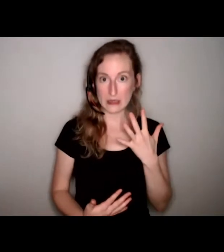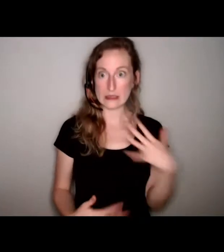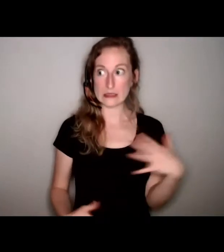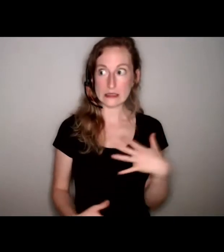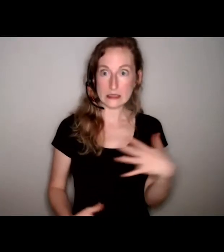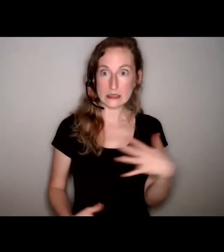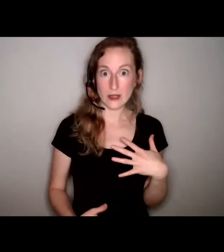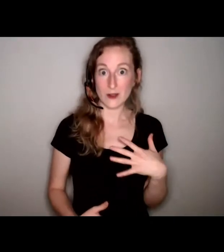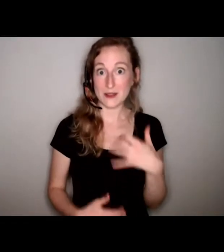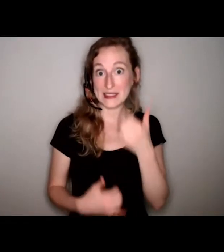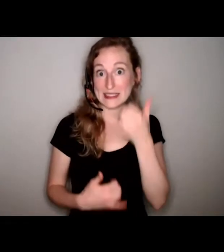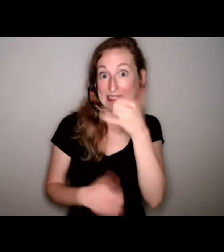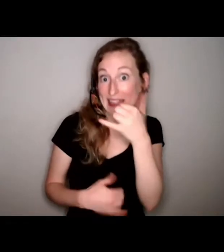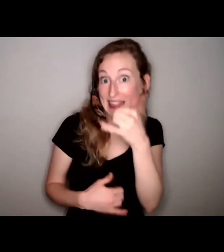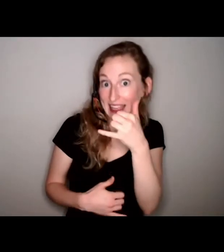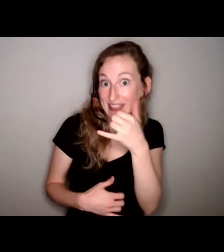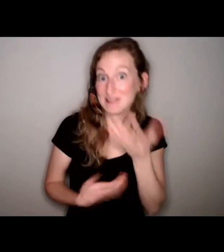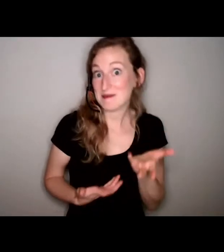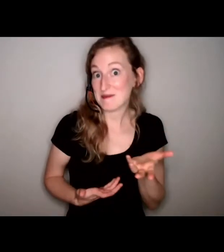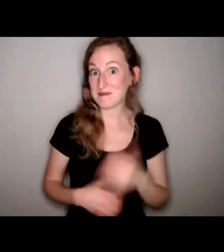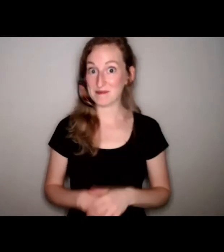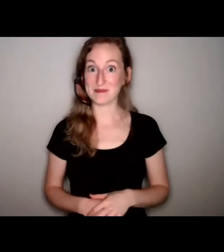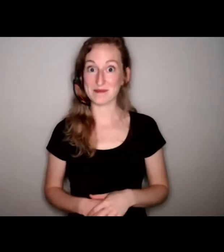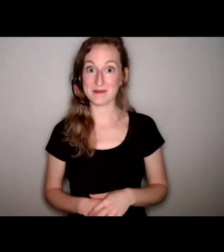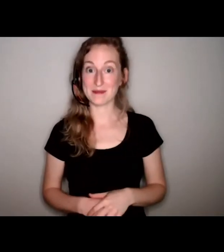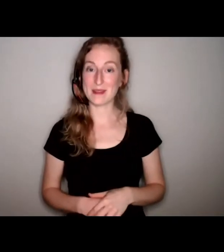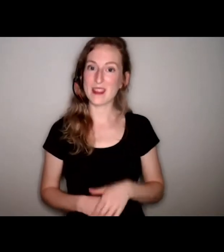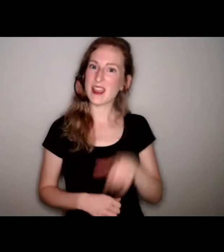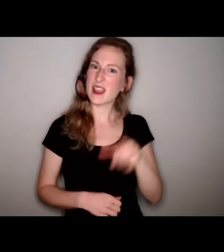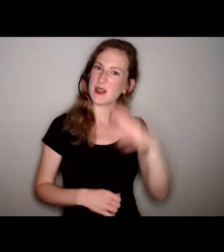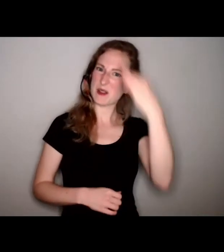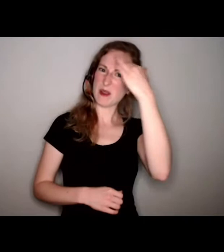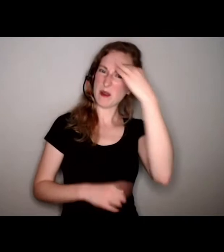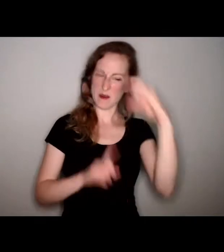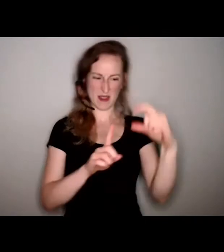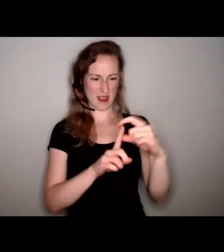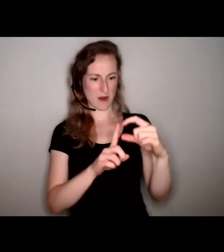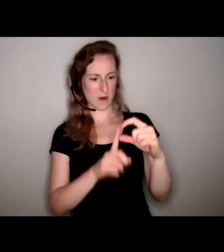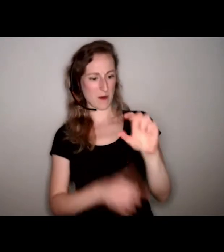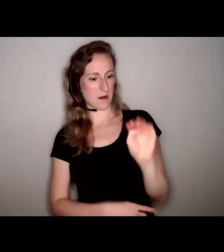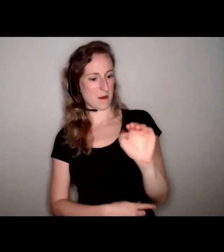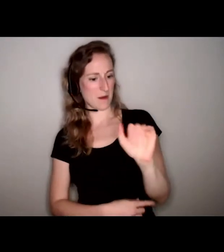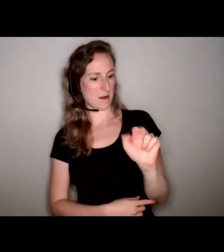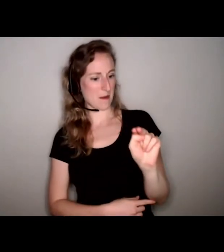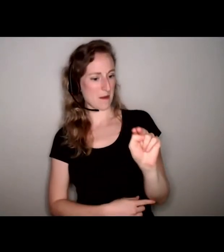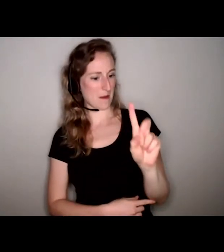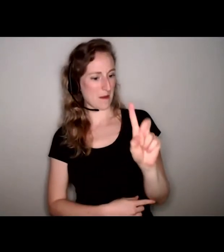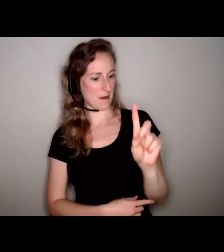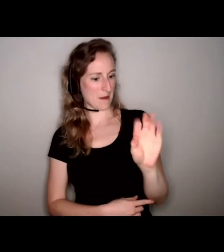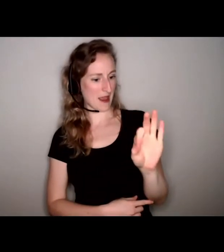Does anyone know what the word mindfulness means?